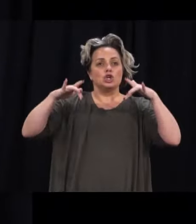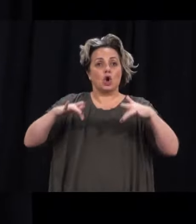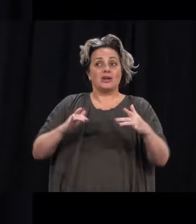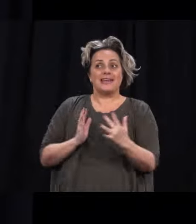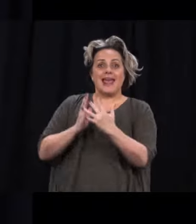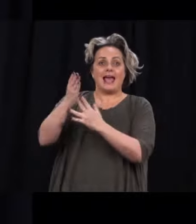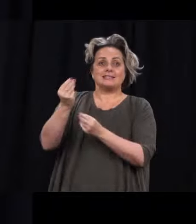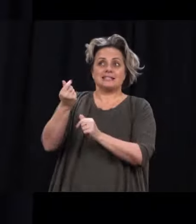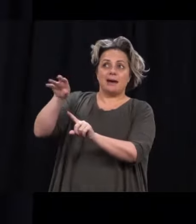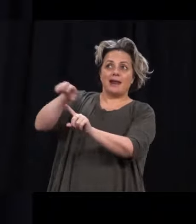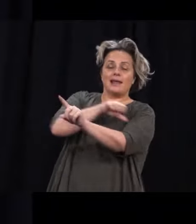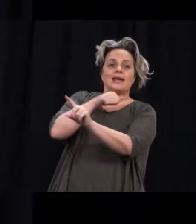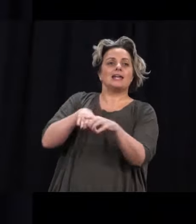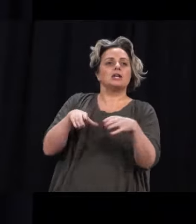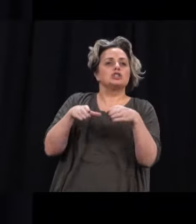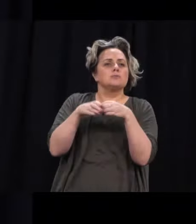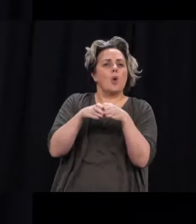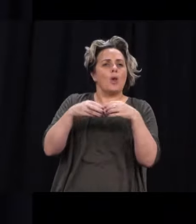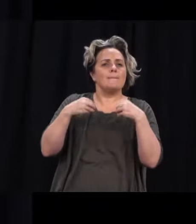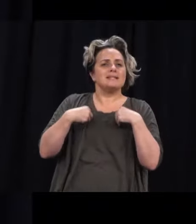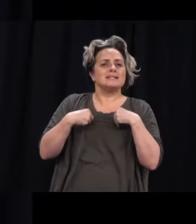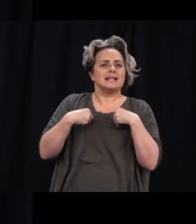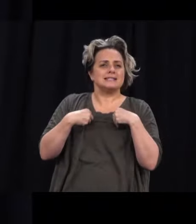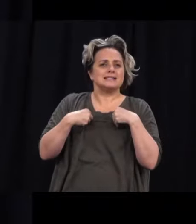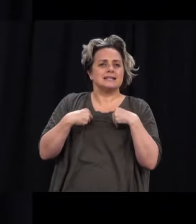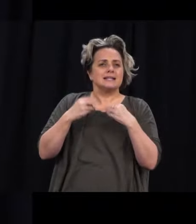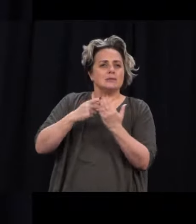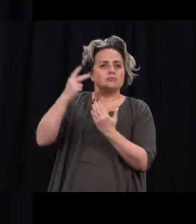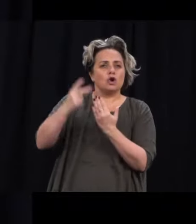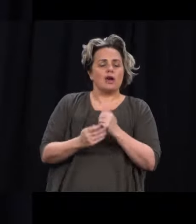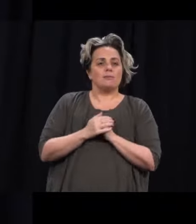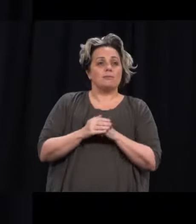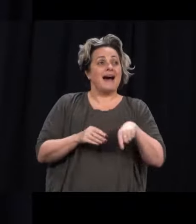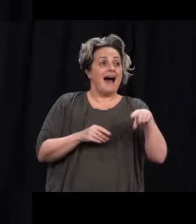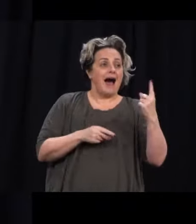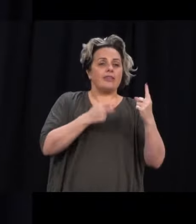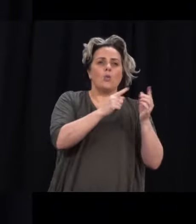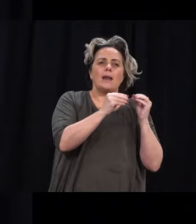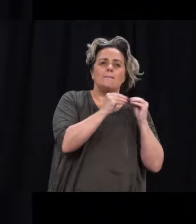had. So, for example, we had -- we have $2.1 billion that